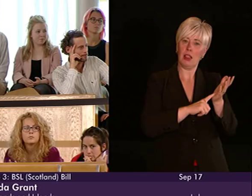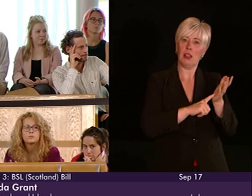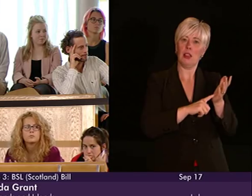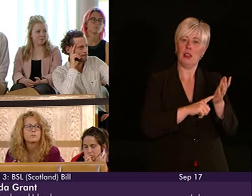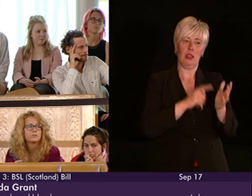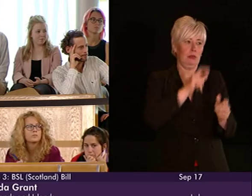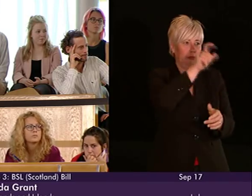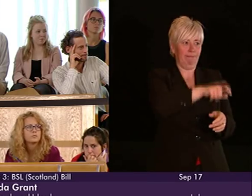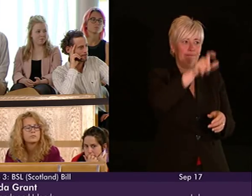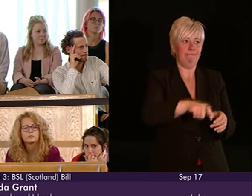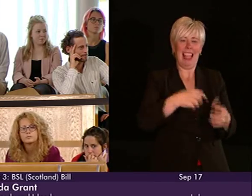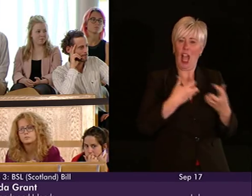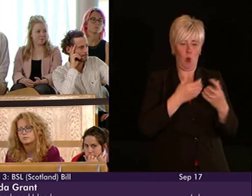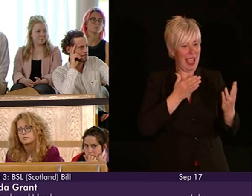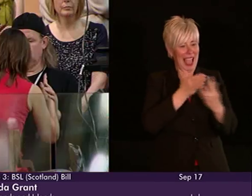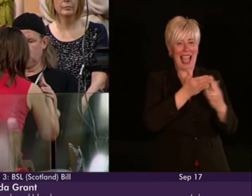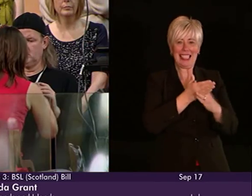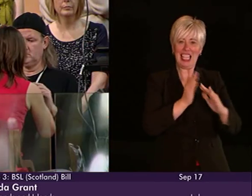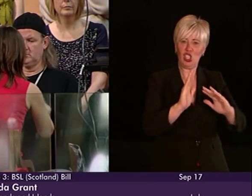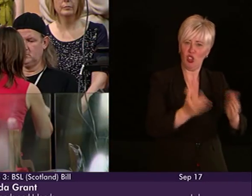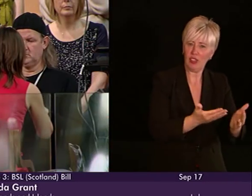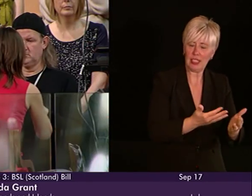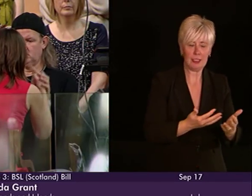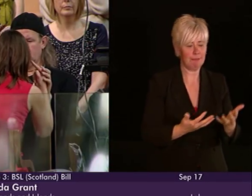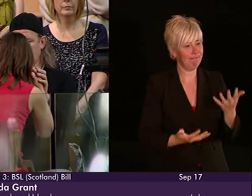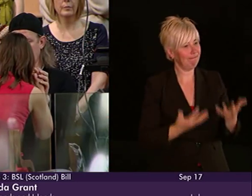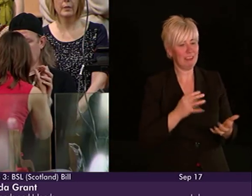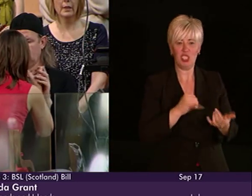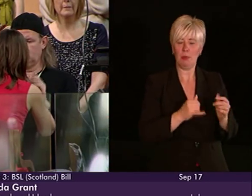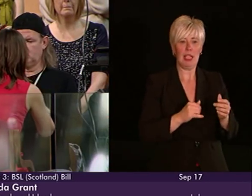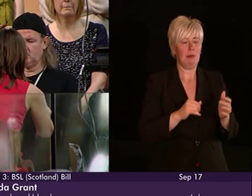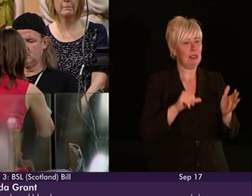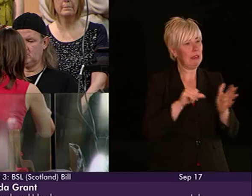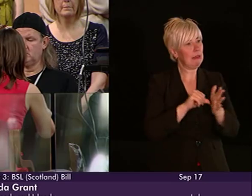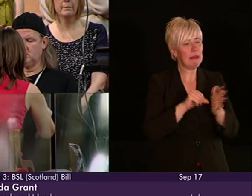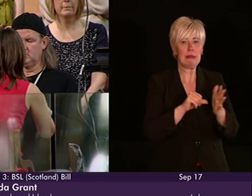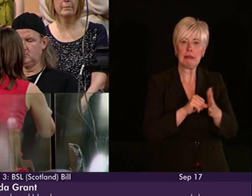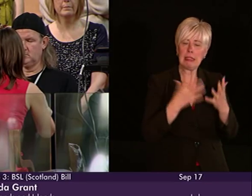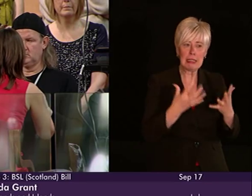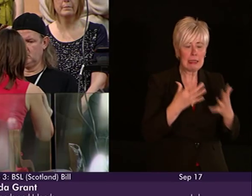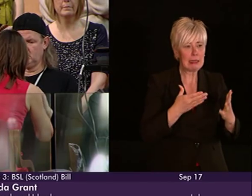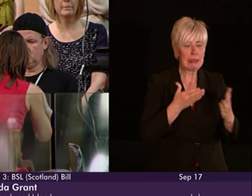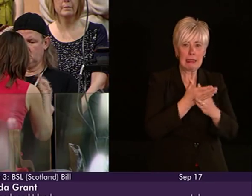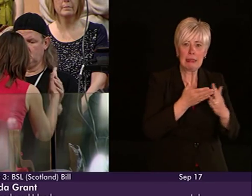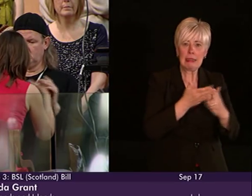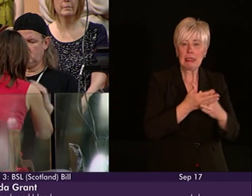At times, difficulties with that can be an inconvenience, and at other times, they are detrimental, such as when trying to access